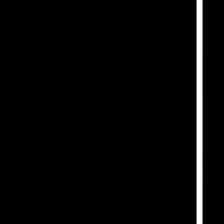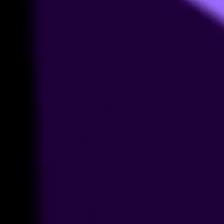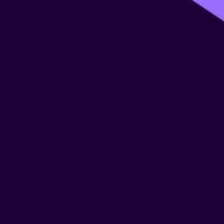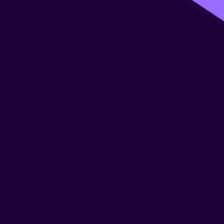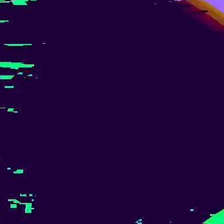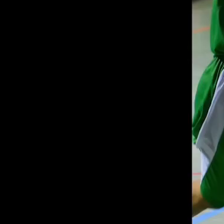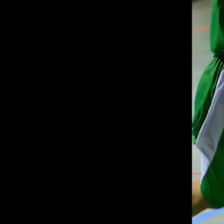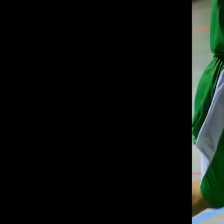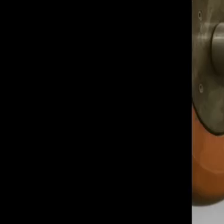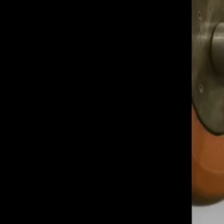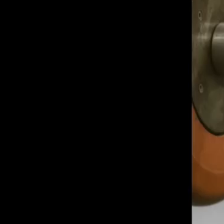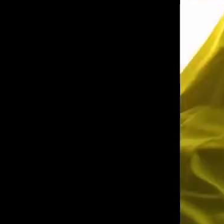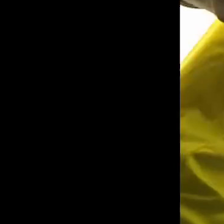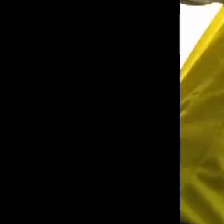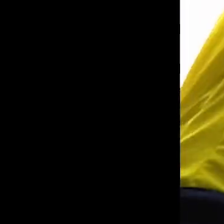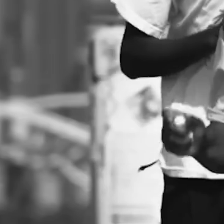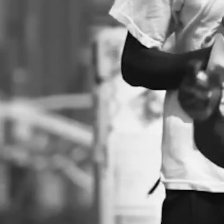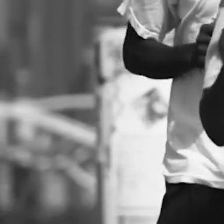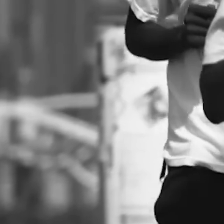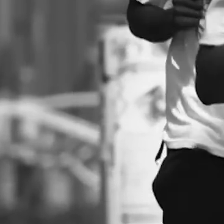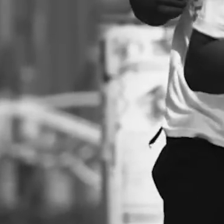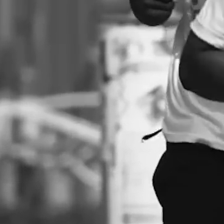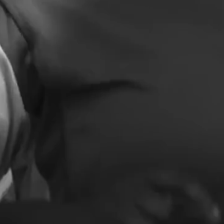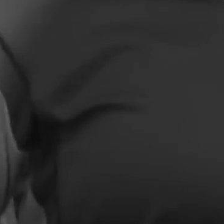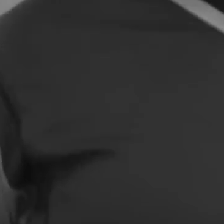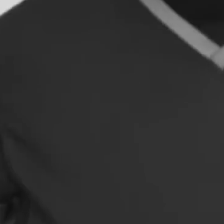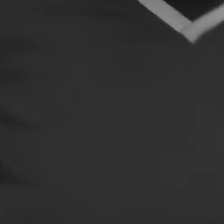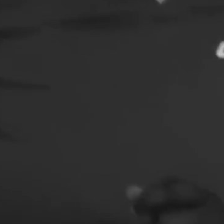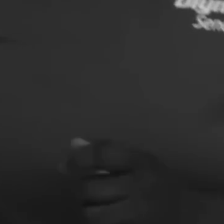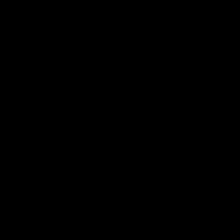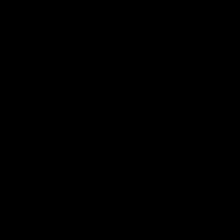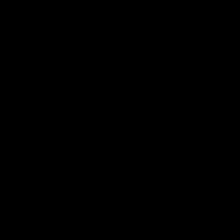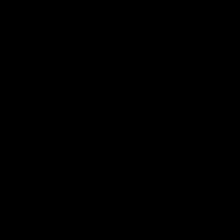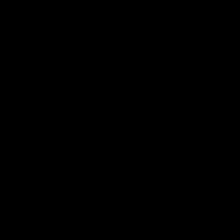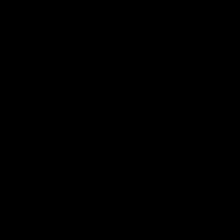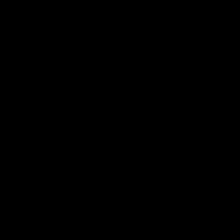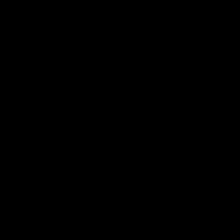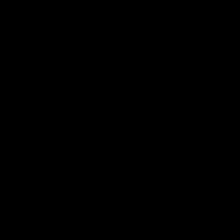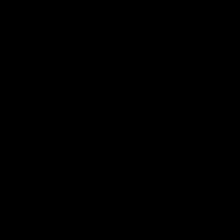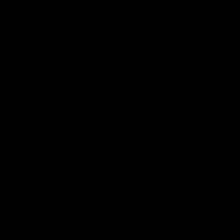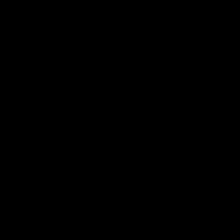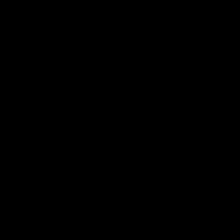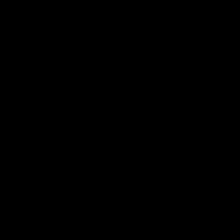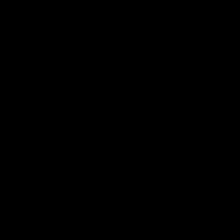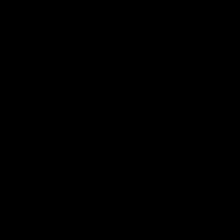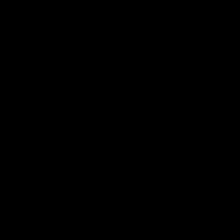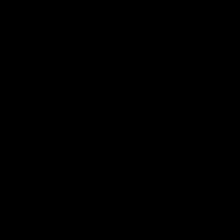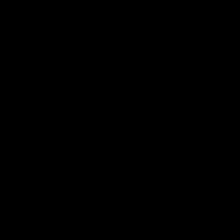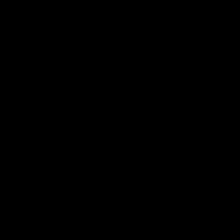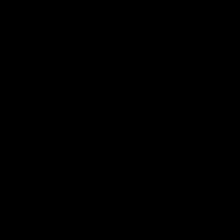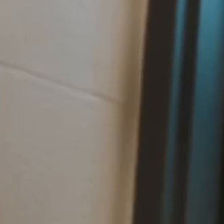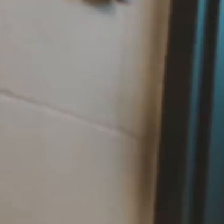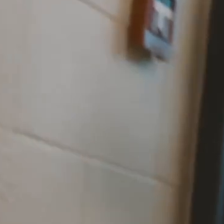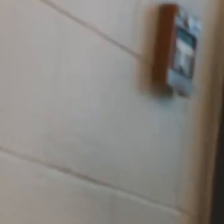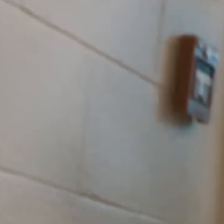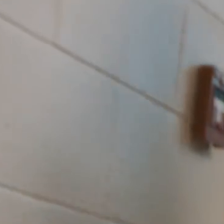[AUDIO LOGO] They said I'll never run. Now I run marathons. They said I'll never have a job.